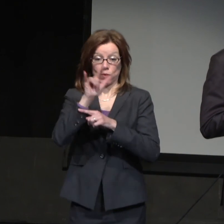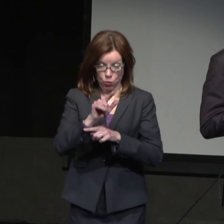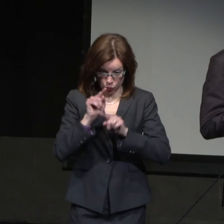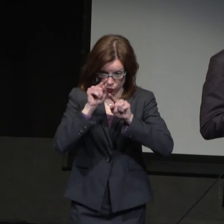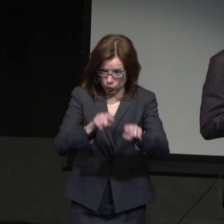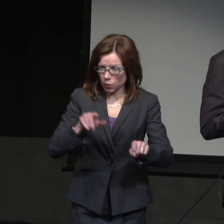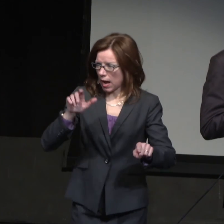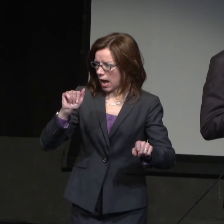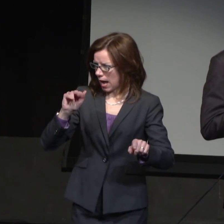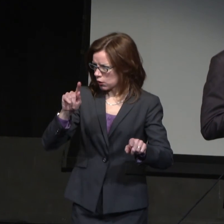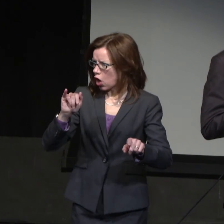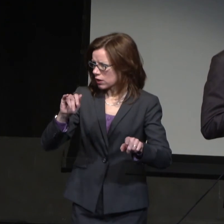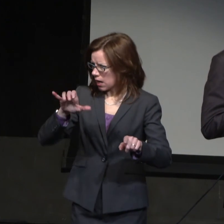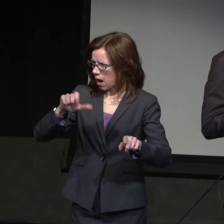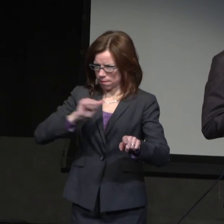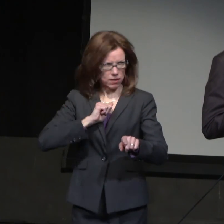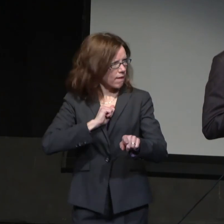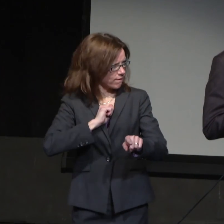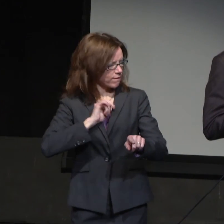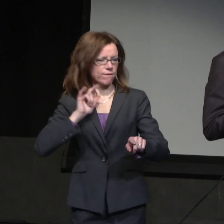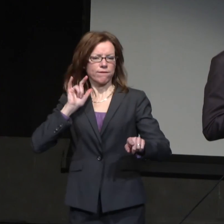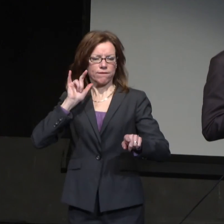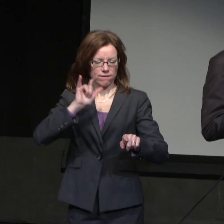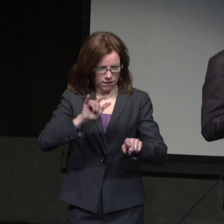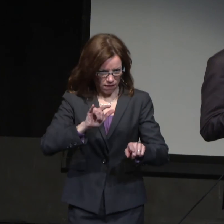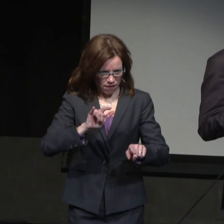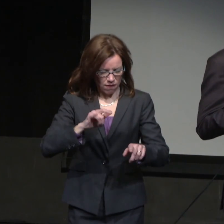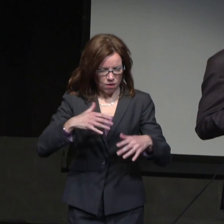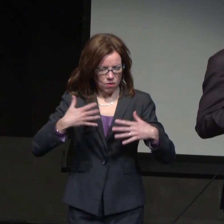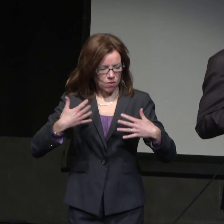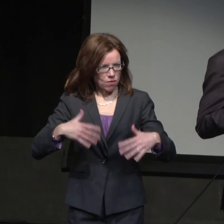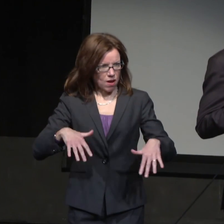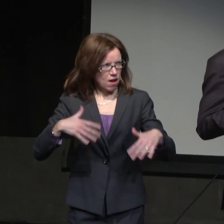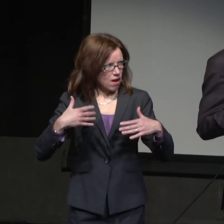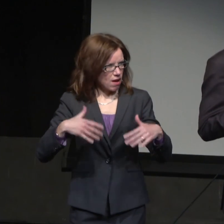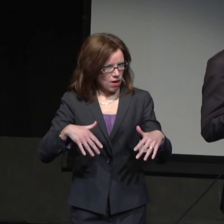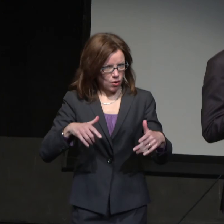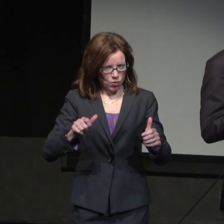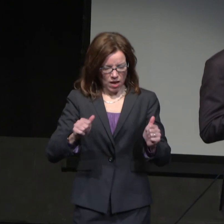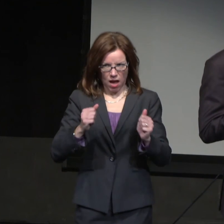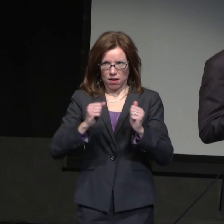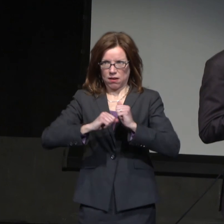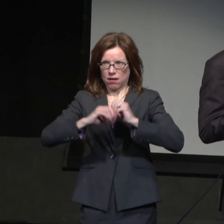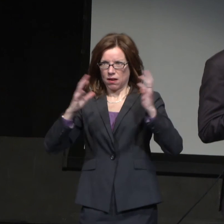and you get to appreciate just how big the scale we're talking about is.